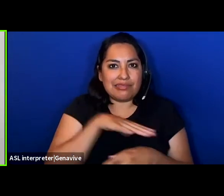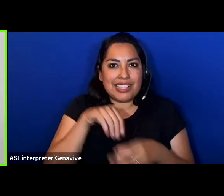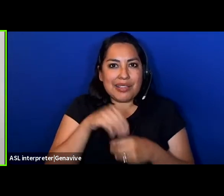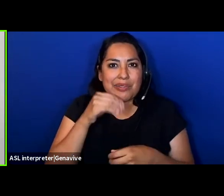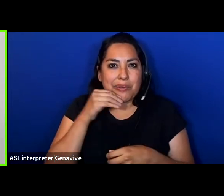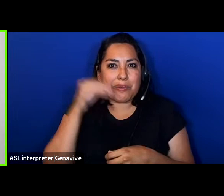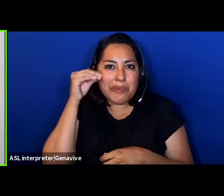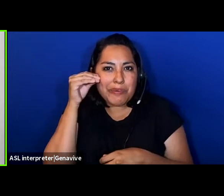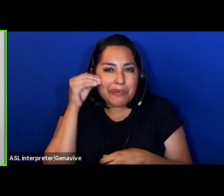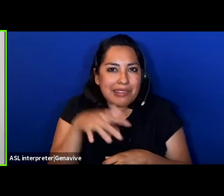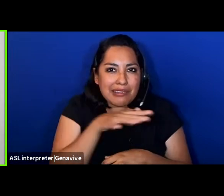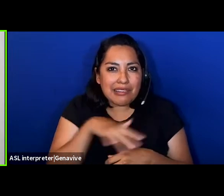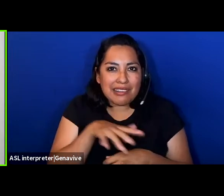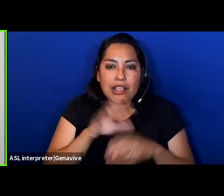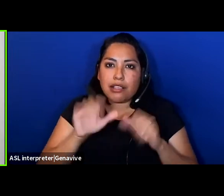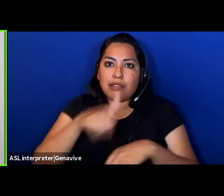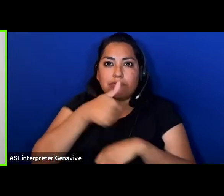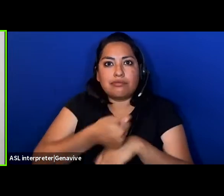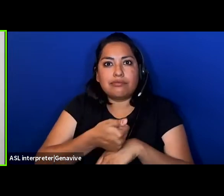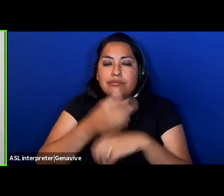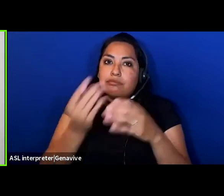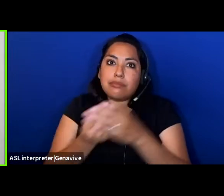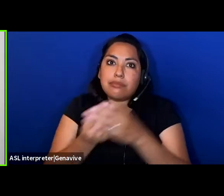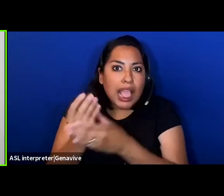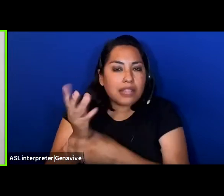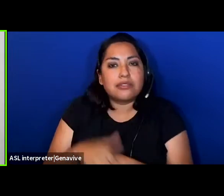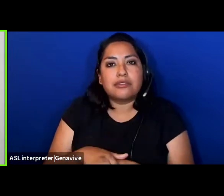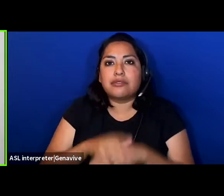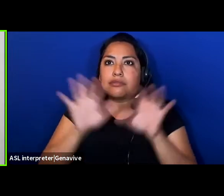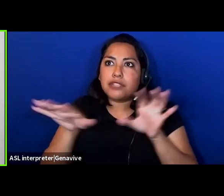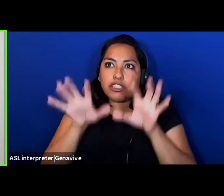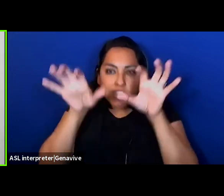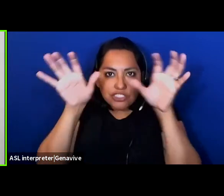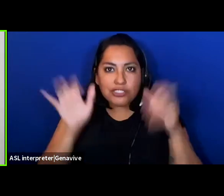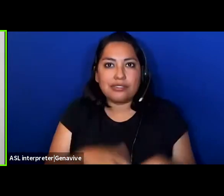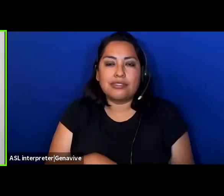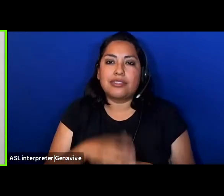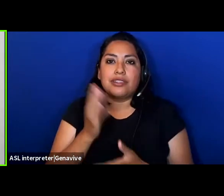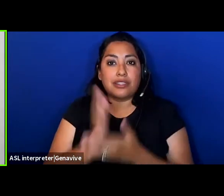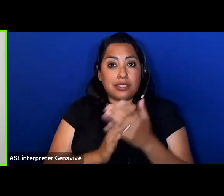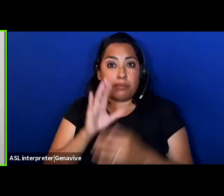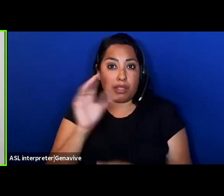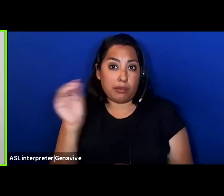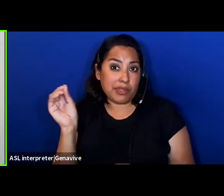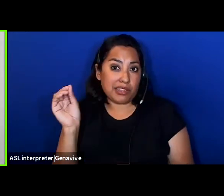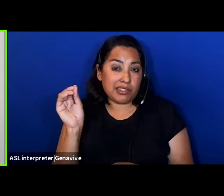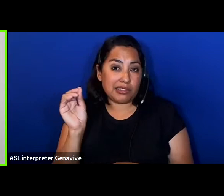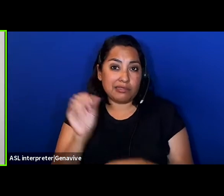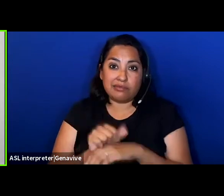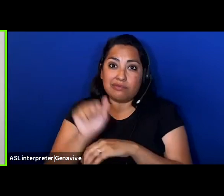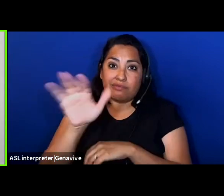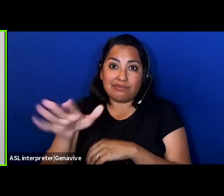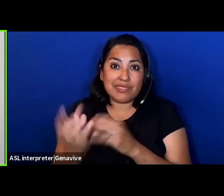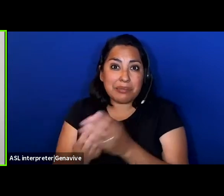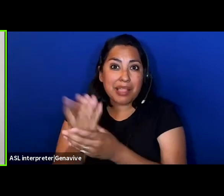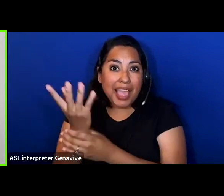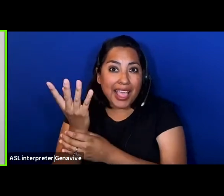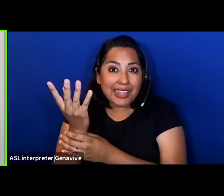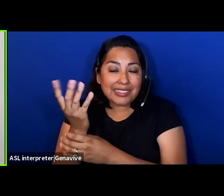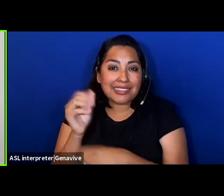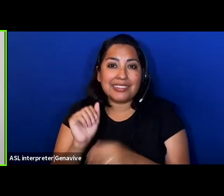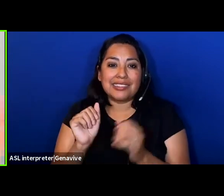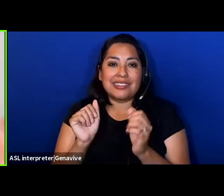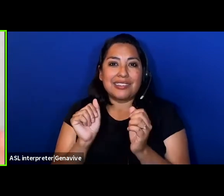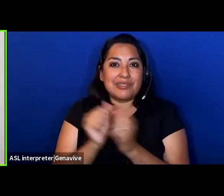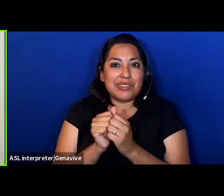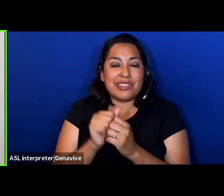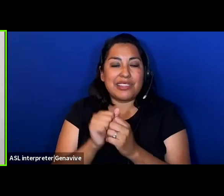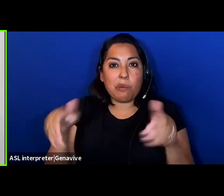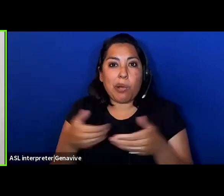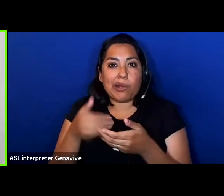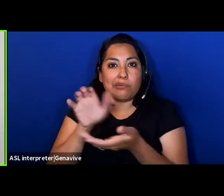that's decor, plants - some companies have sent a plant along with the welcome package of technology